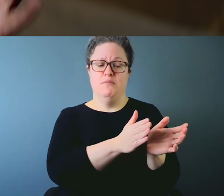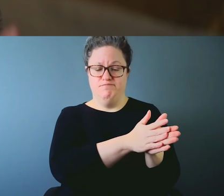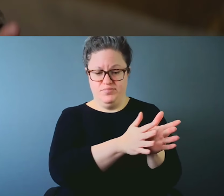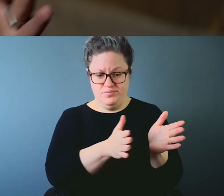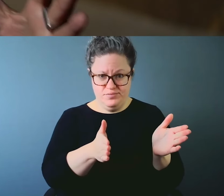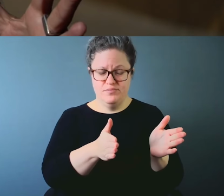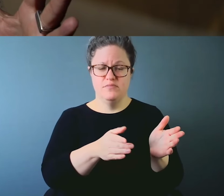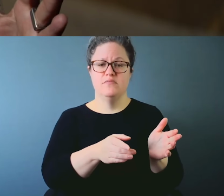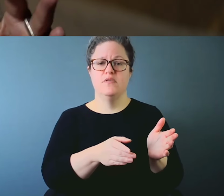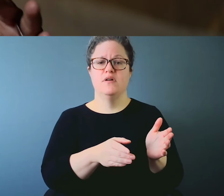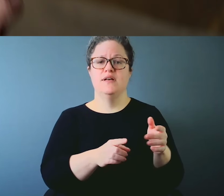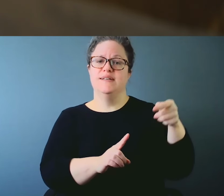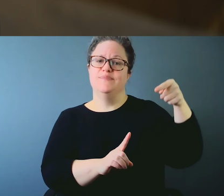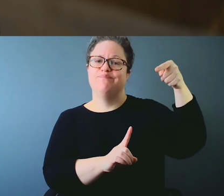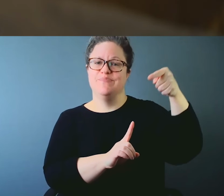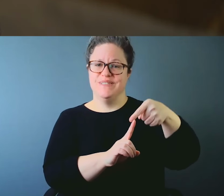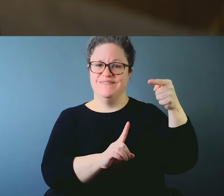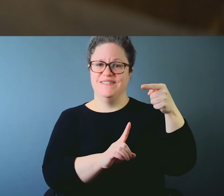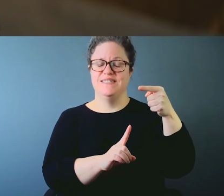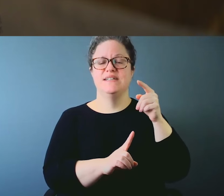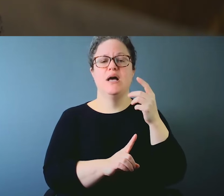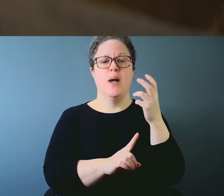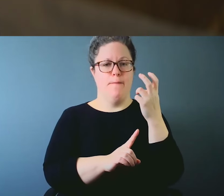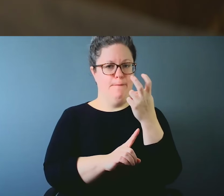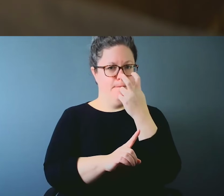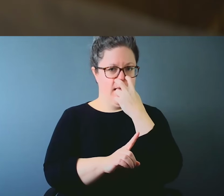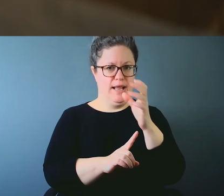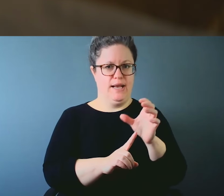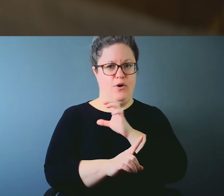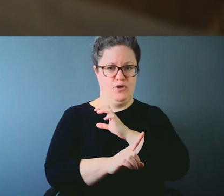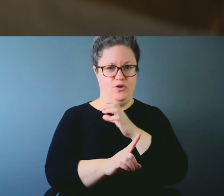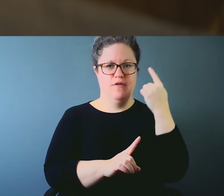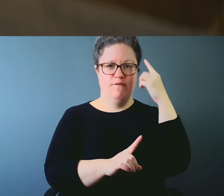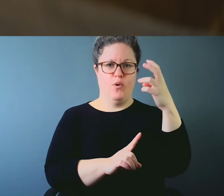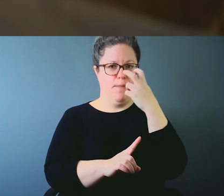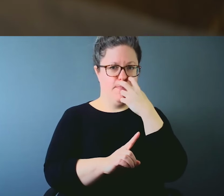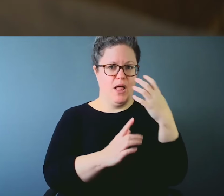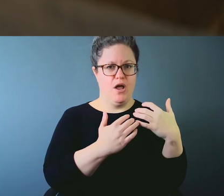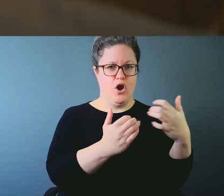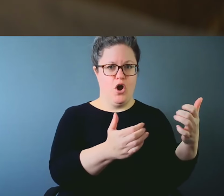would be done specifically with the blind character and for blind audiences, and the